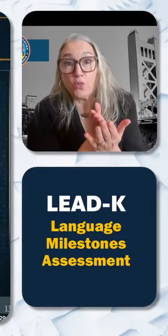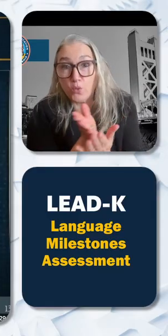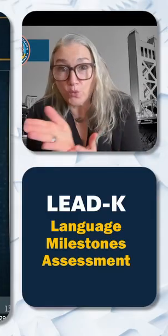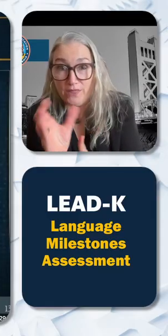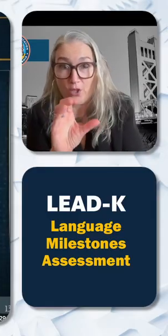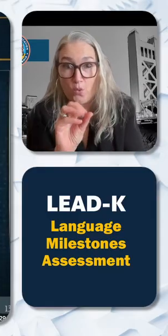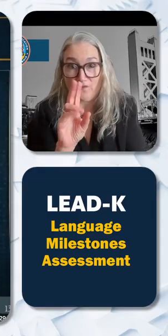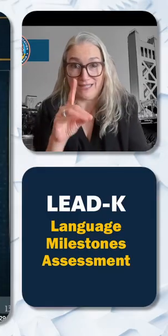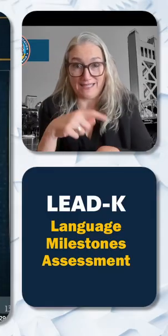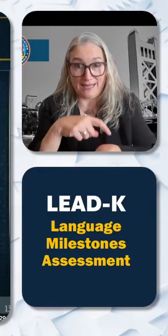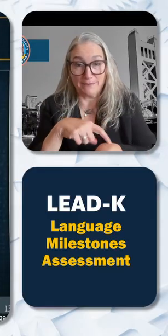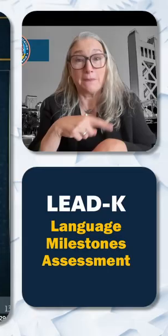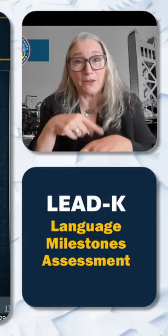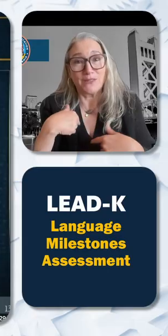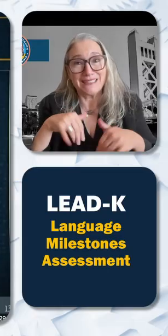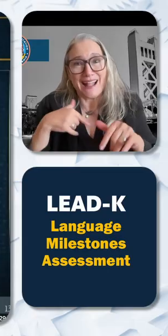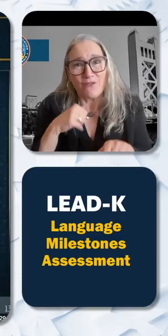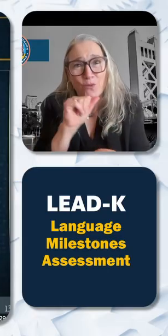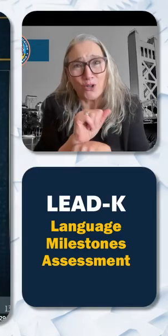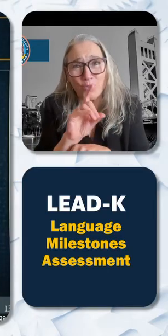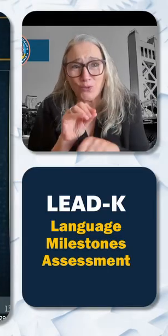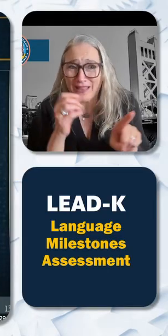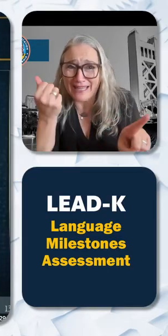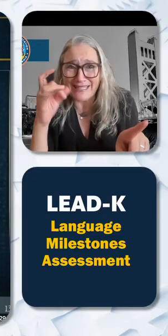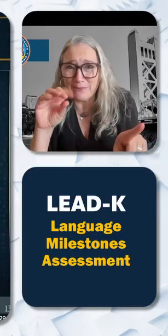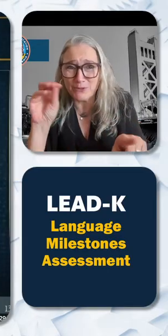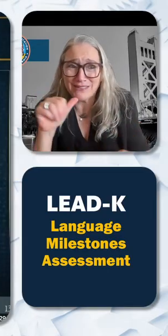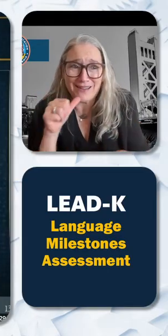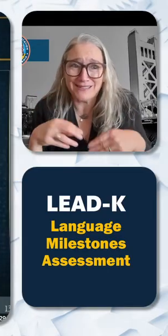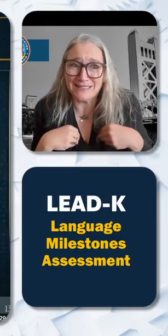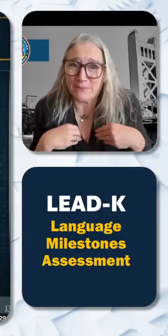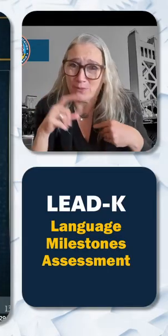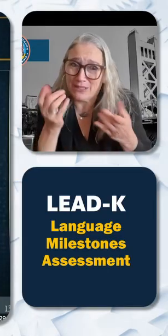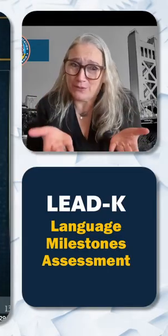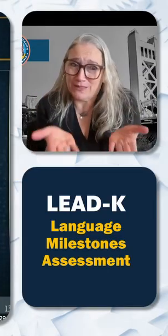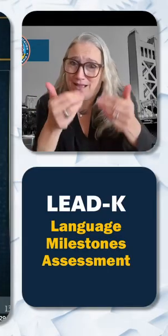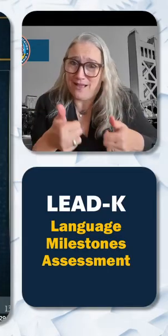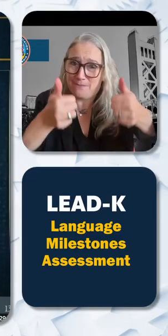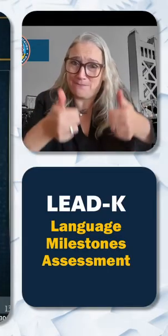accountability tracking and supports, and that was happening during the COVID era.